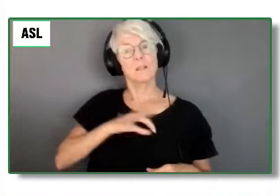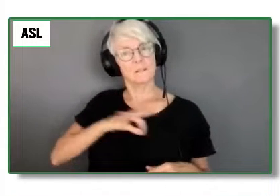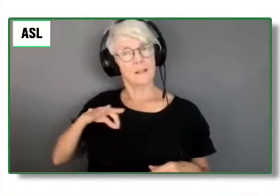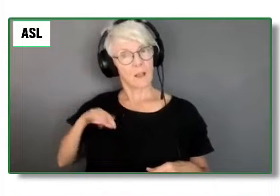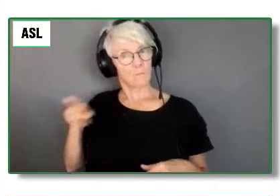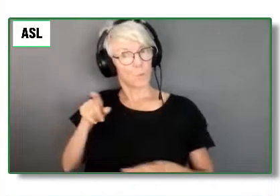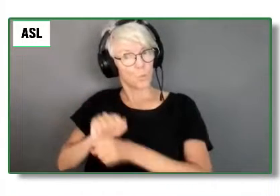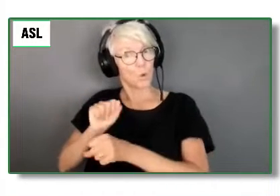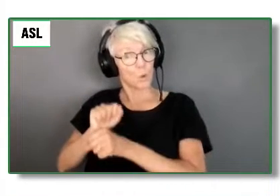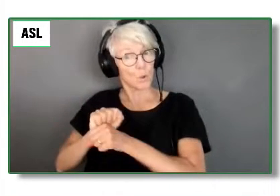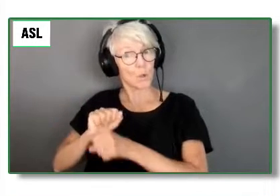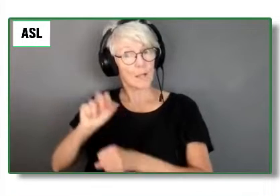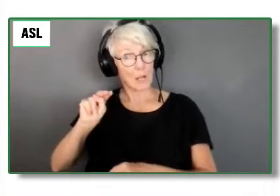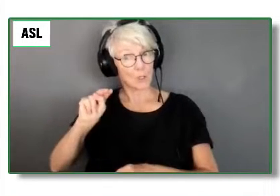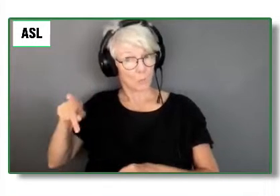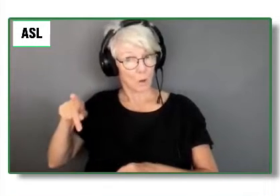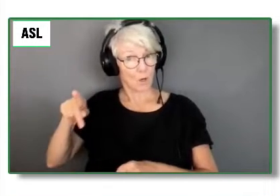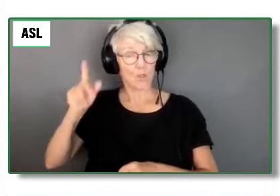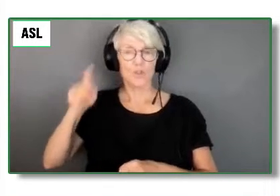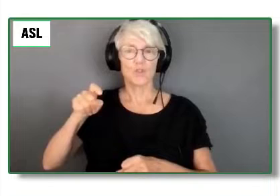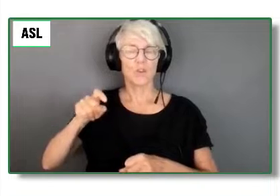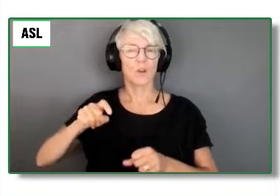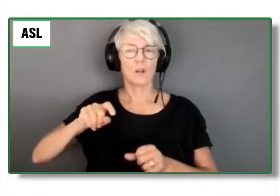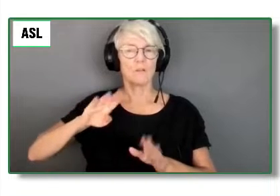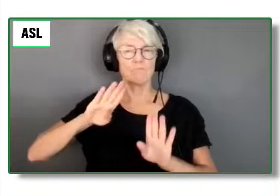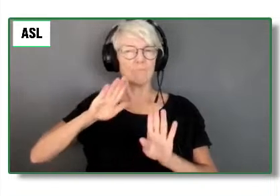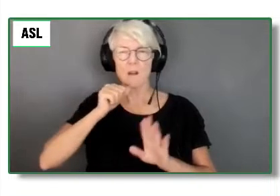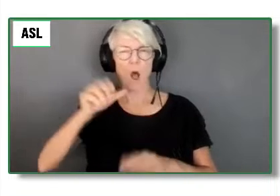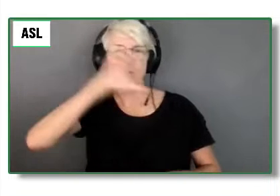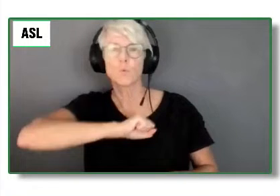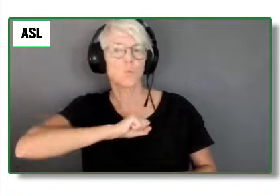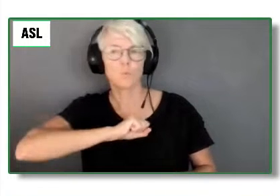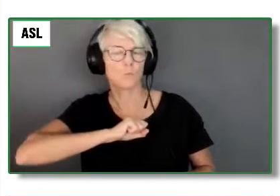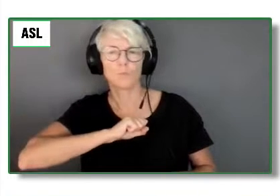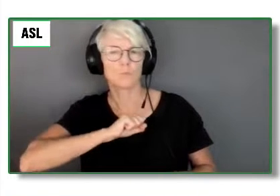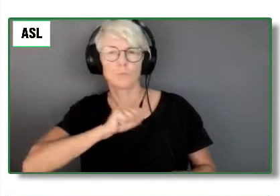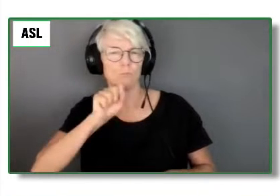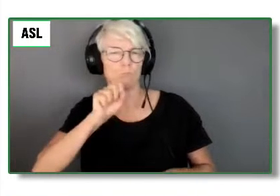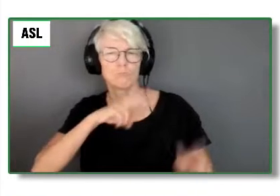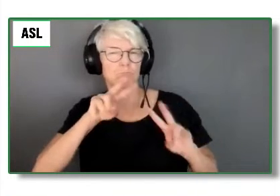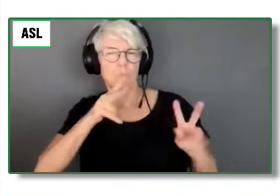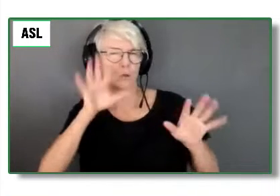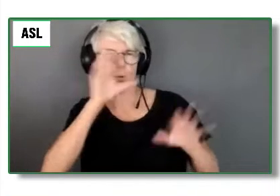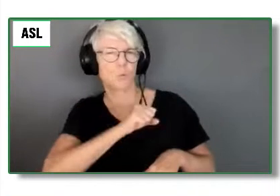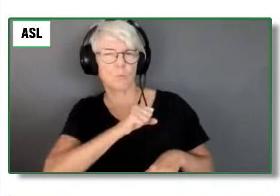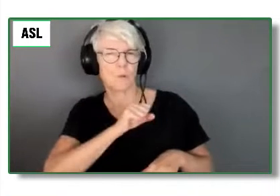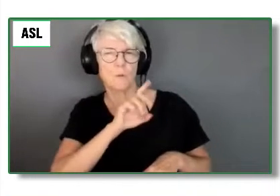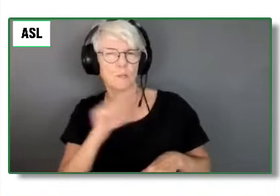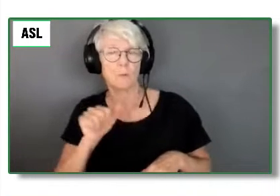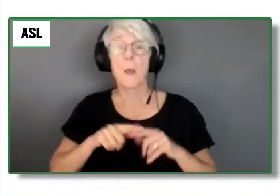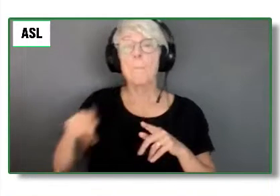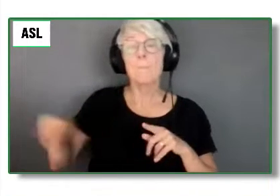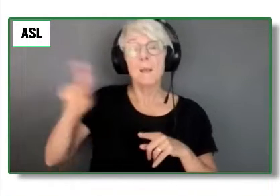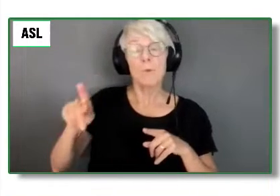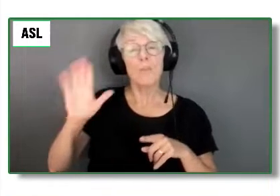disability. Other people's preconceived ideas about our capabilities and interests often become our barrier.